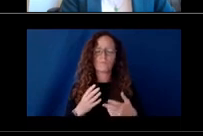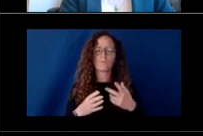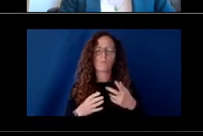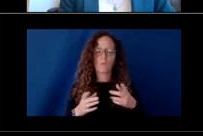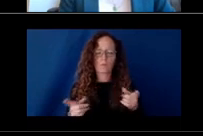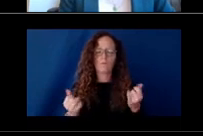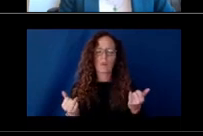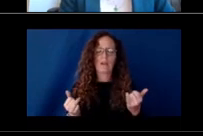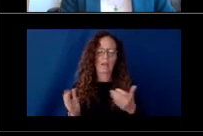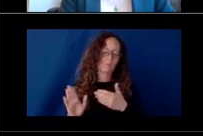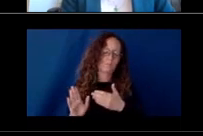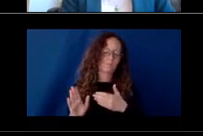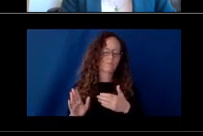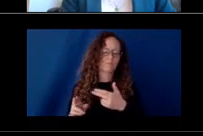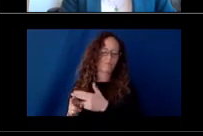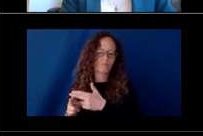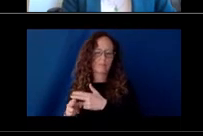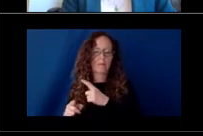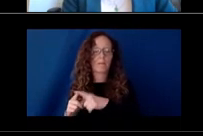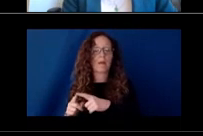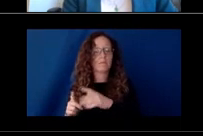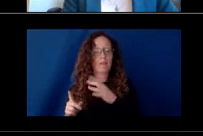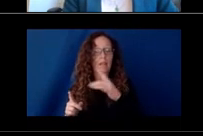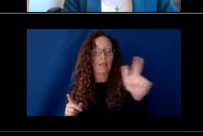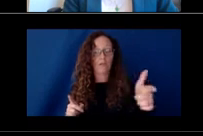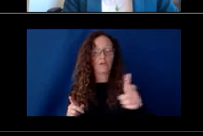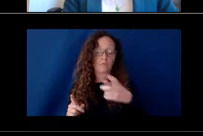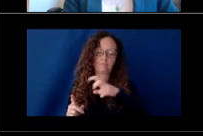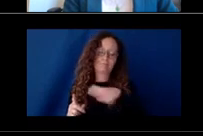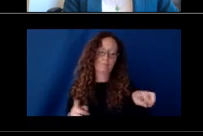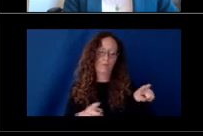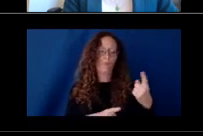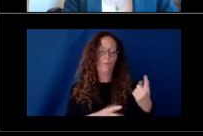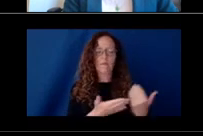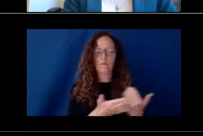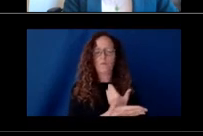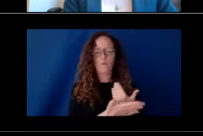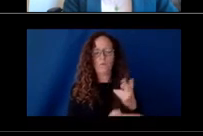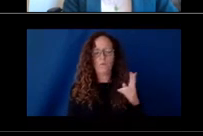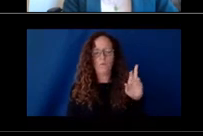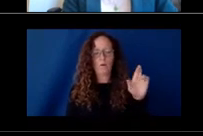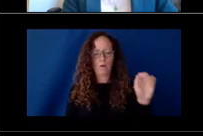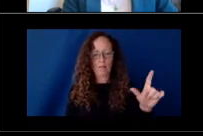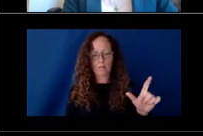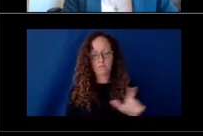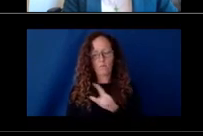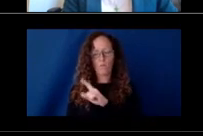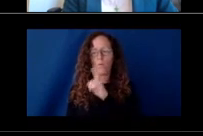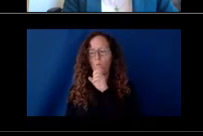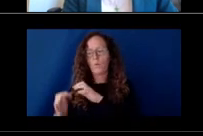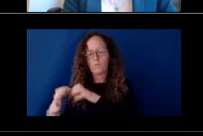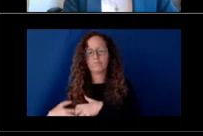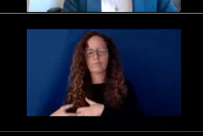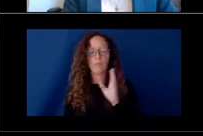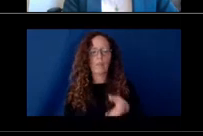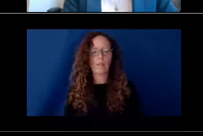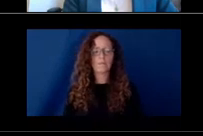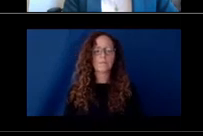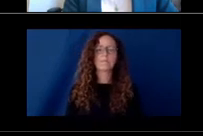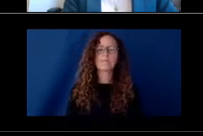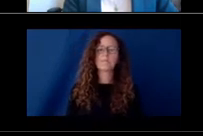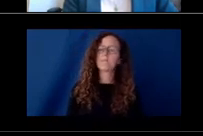the URL that I shared in the chat earlier. Alright thanks Kim, and this one probably